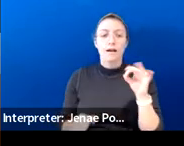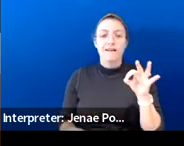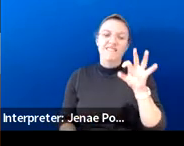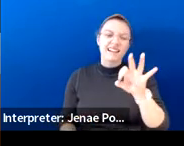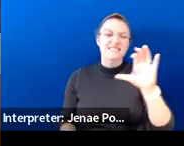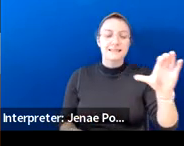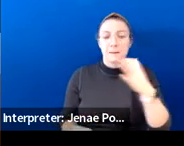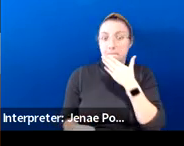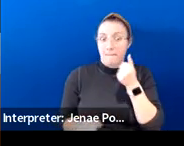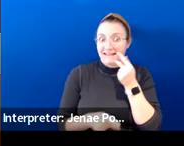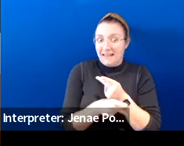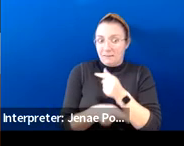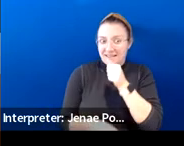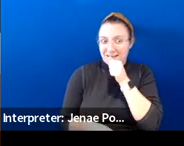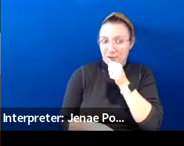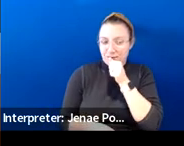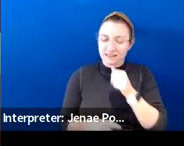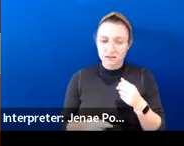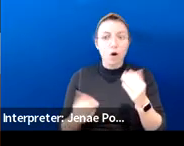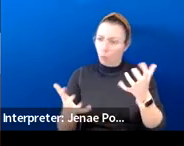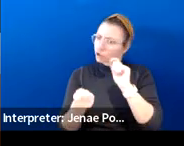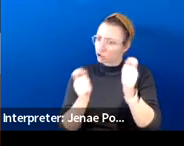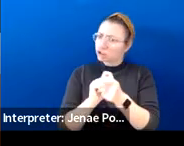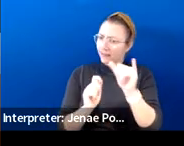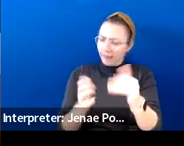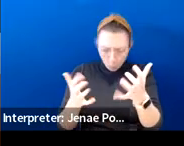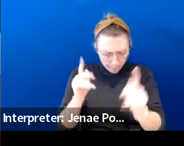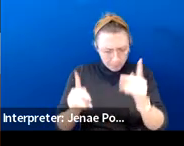and we would like to change that and help bring awareness to the social work field.